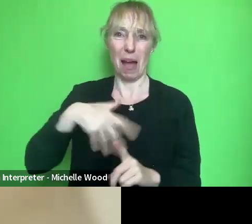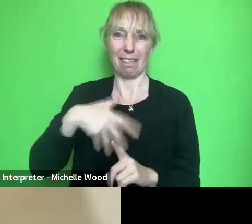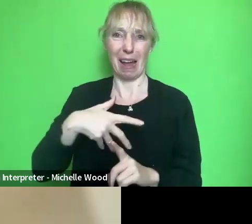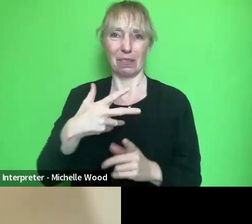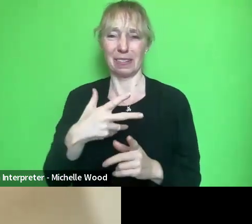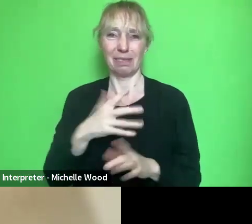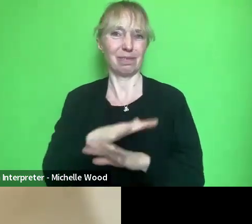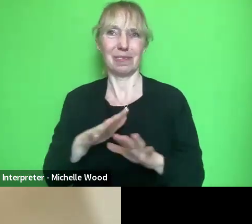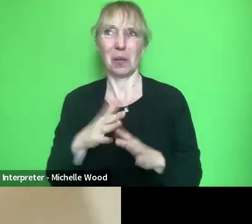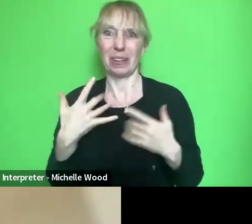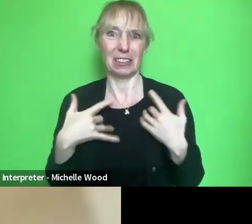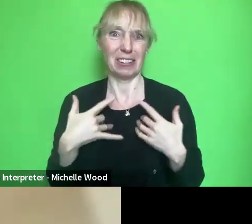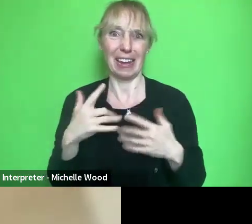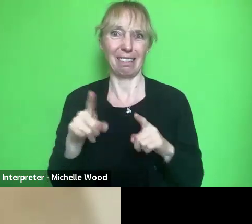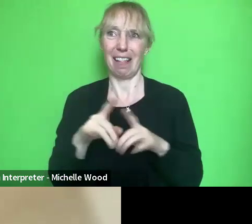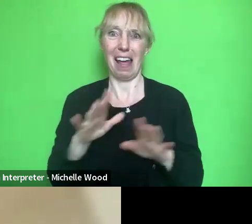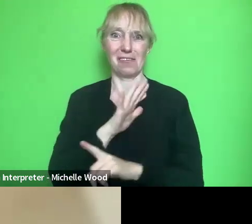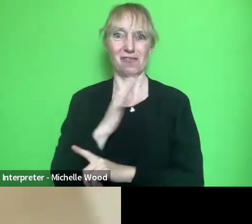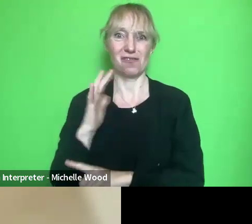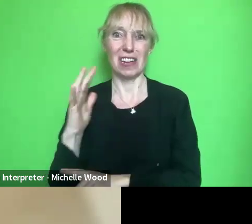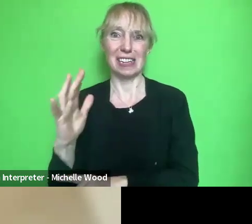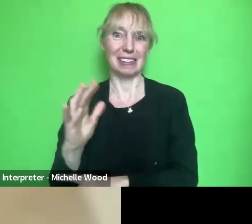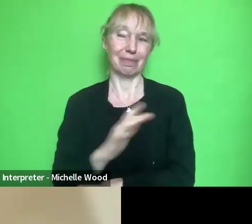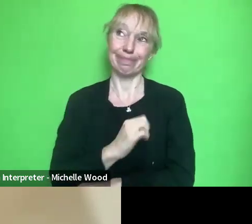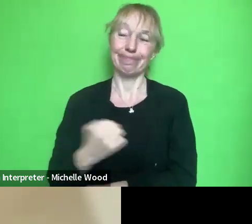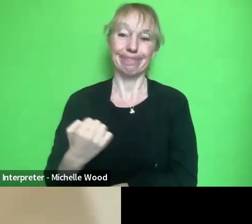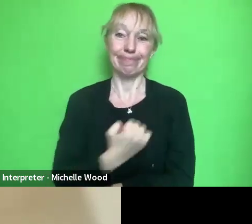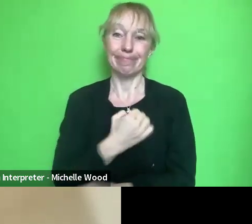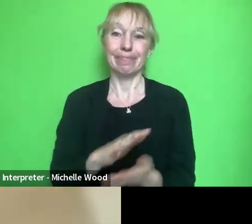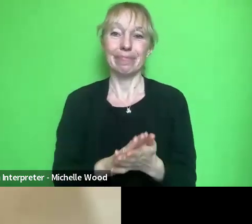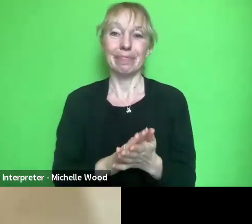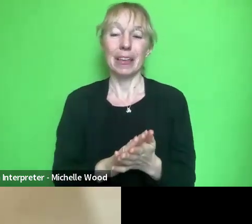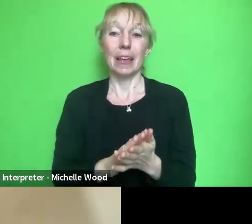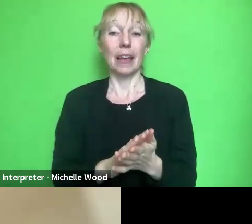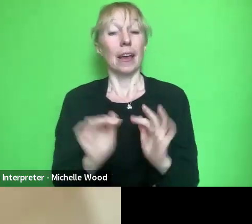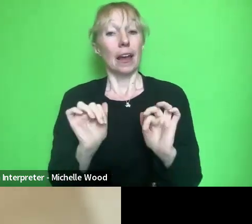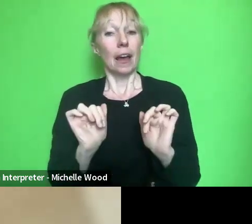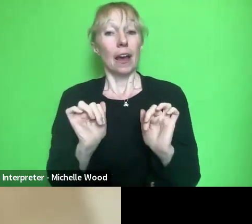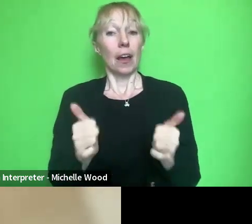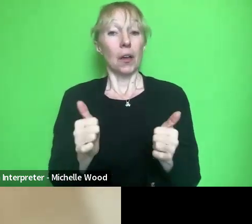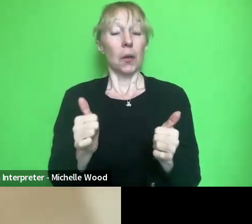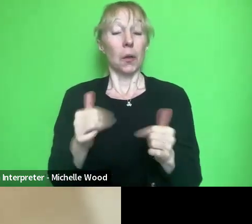as a nice treescape. So I thought a good place to start would be what do I